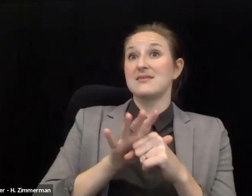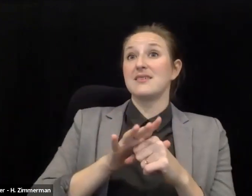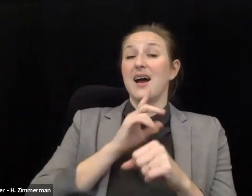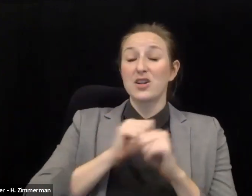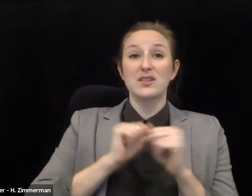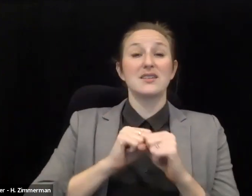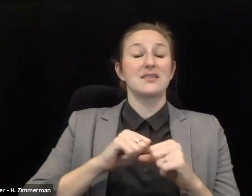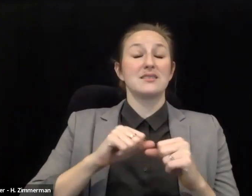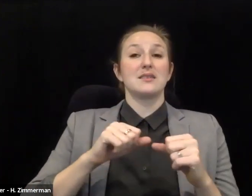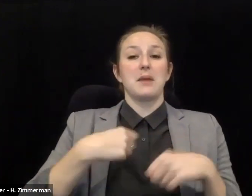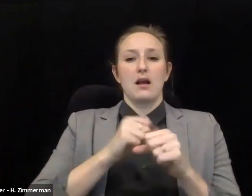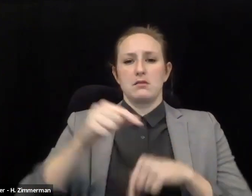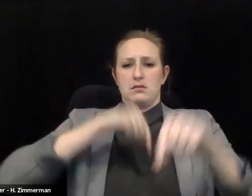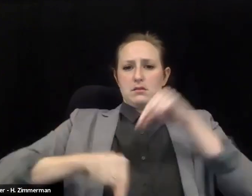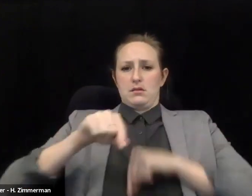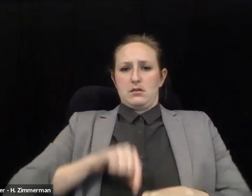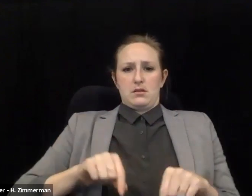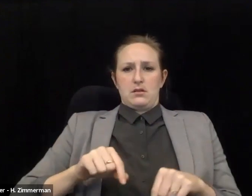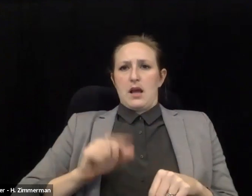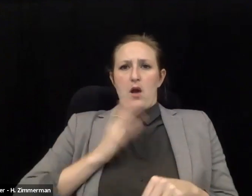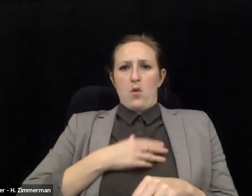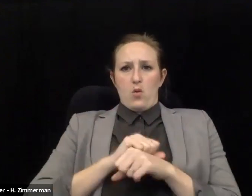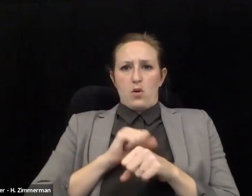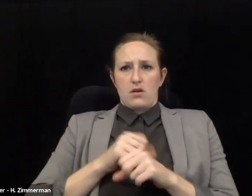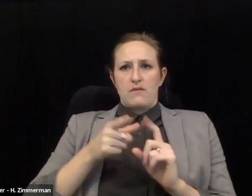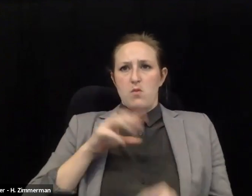work that we've been doing at World Learning and think of creative